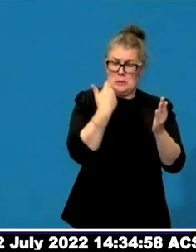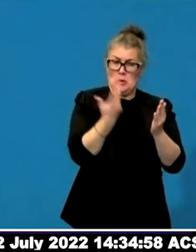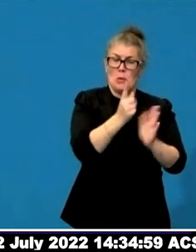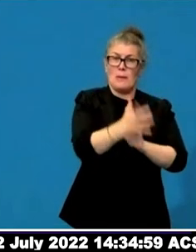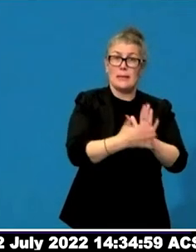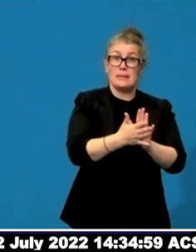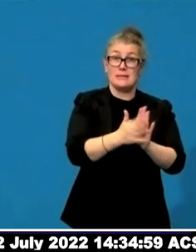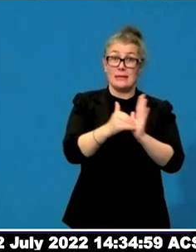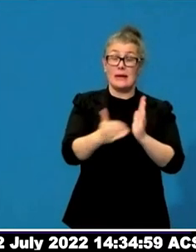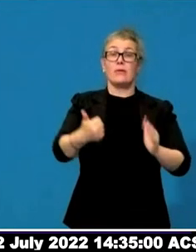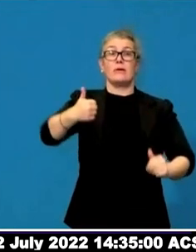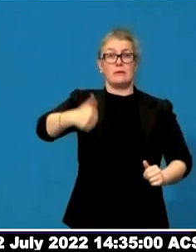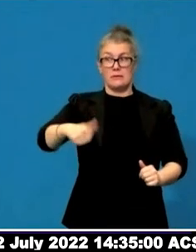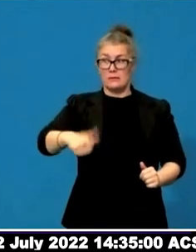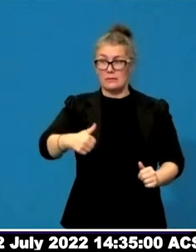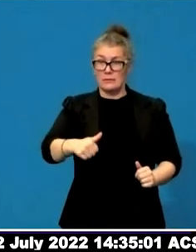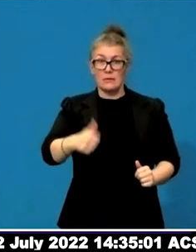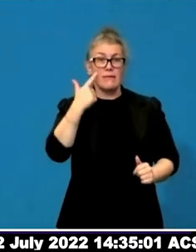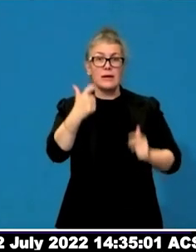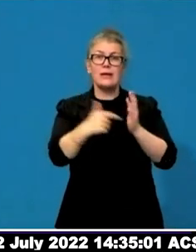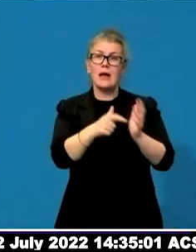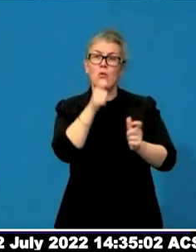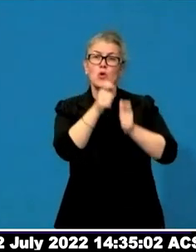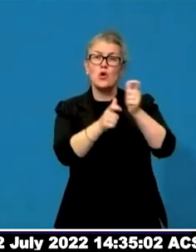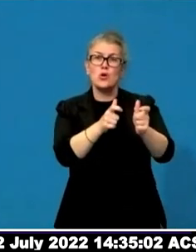And found out about those terms when I came into this space.